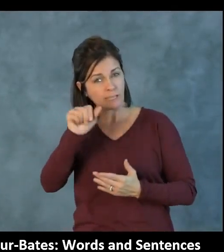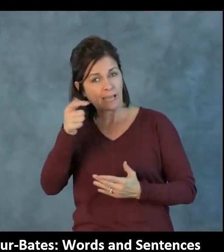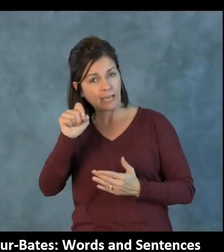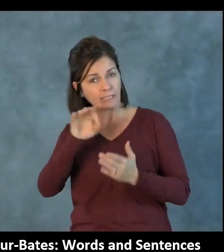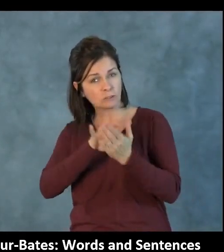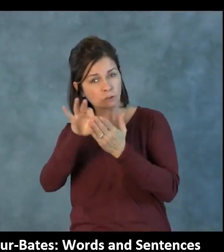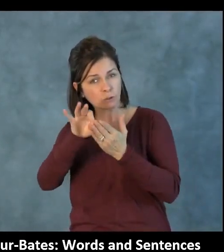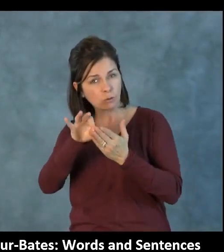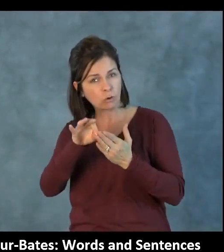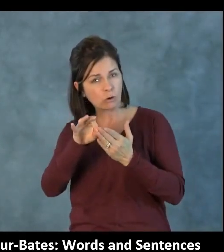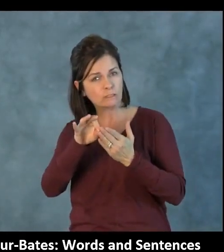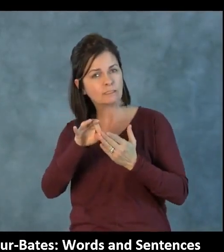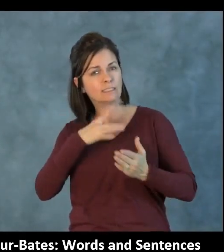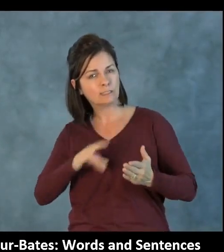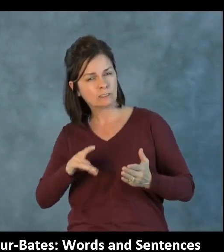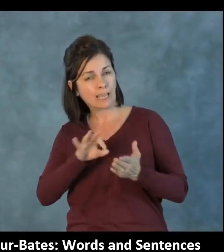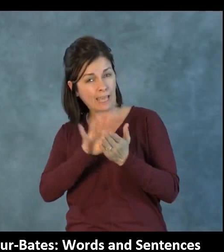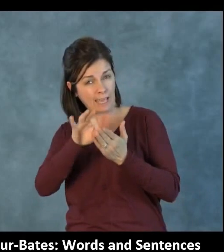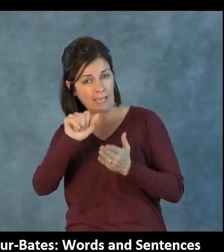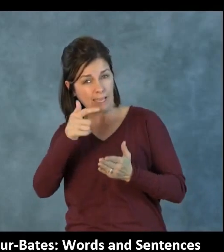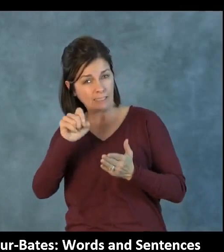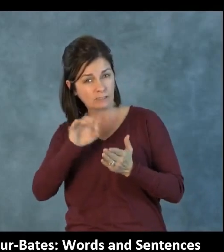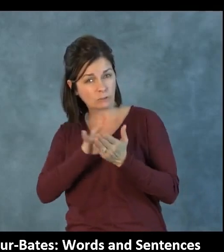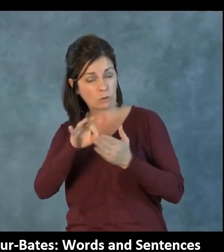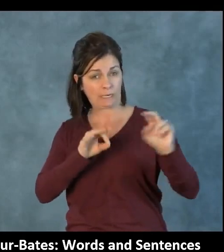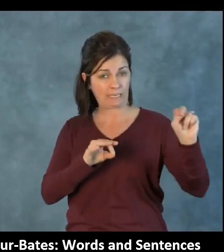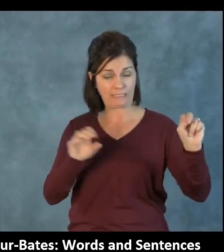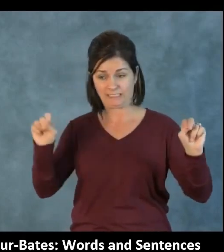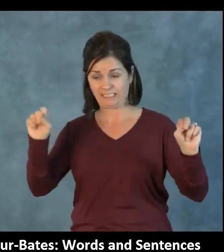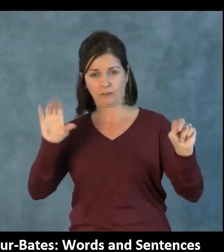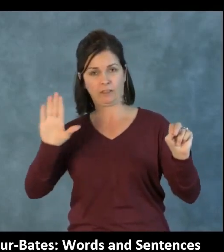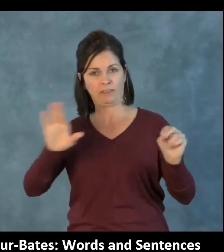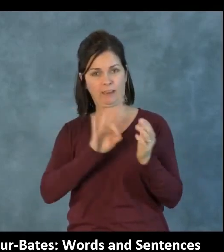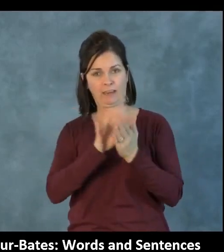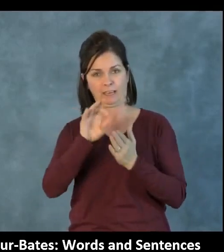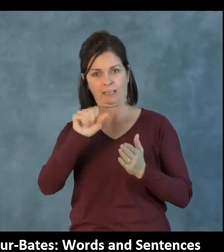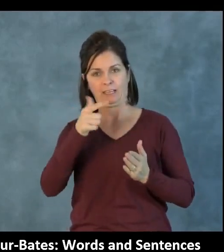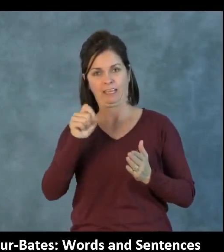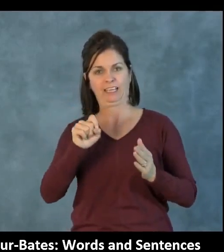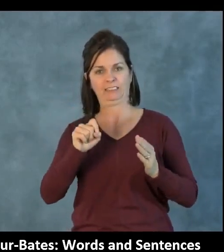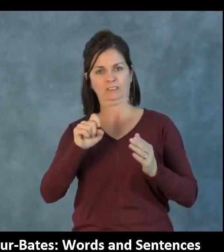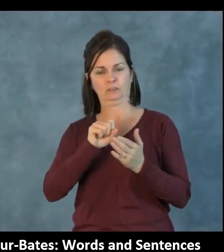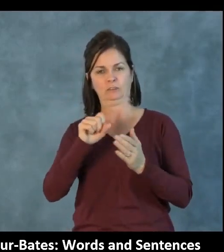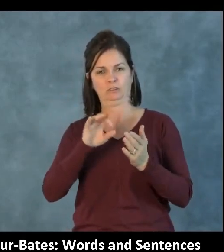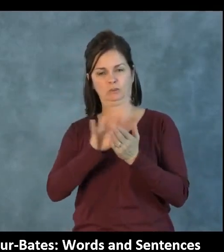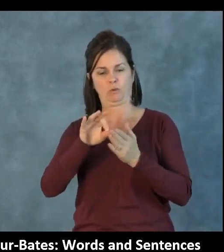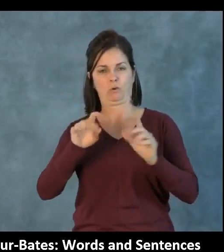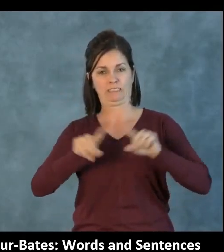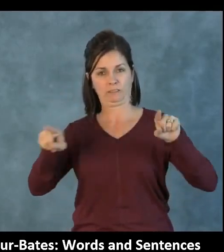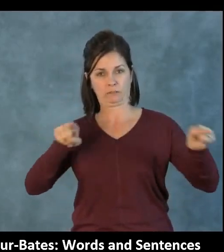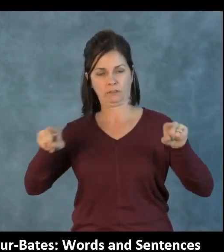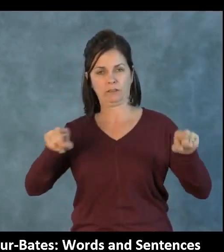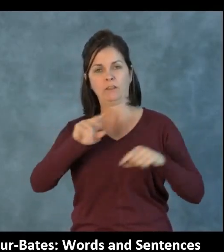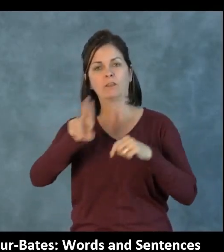for Sara than for Nicholas, and that's because the normative tables are different for boys than they are for girls.